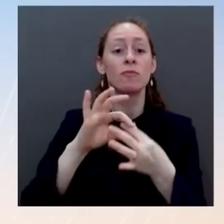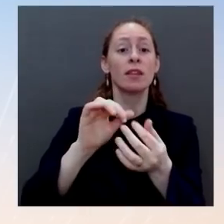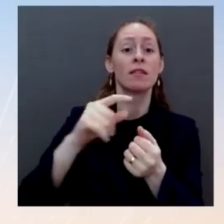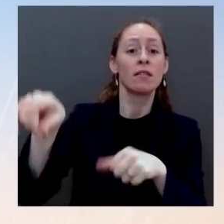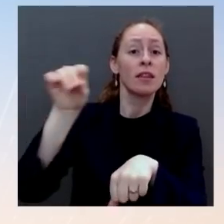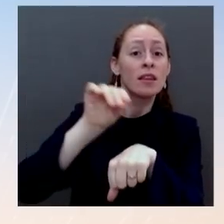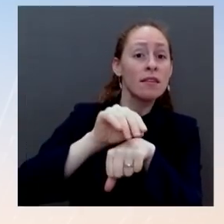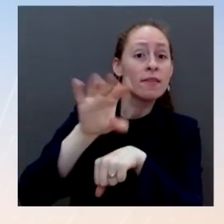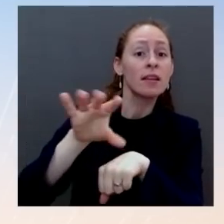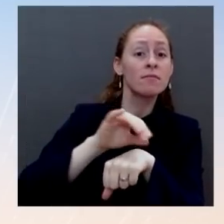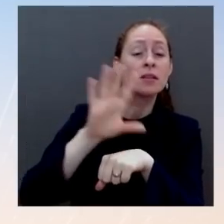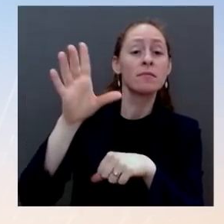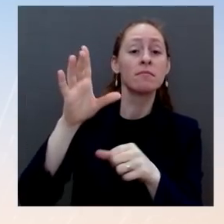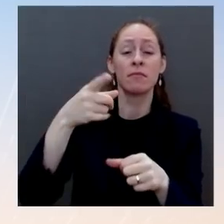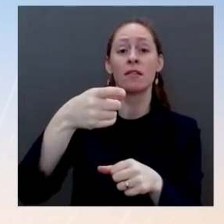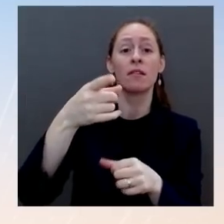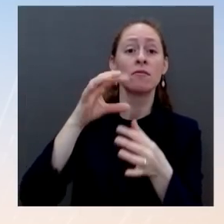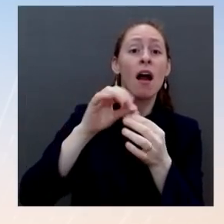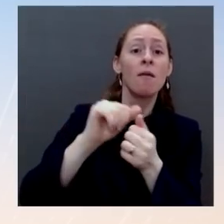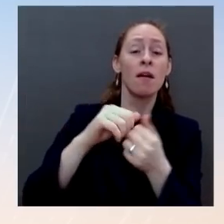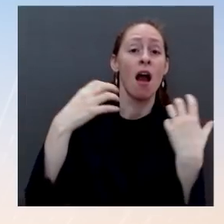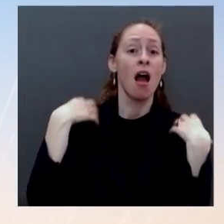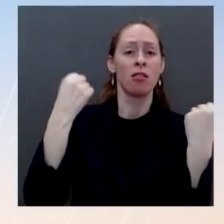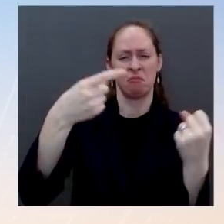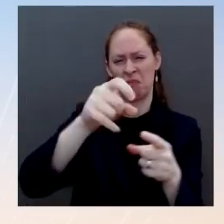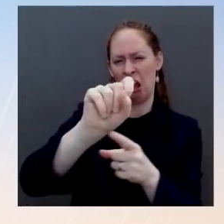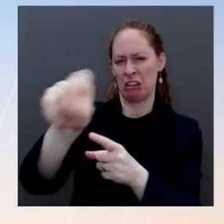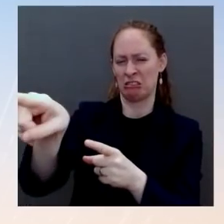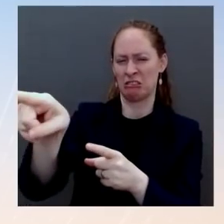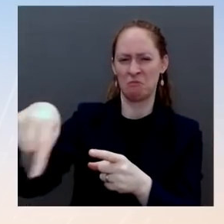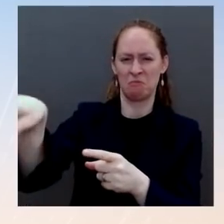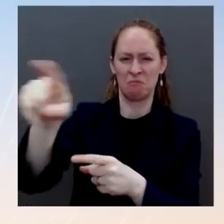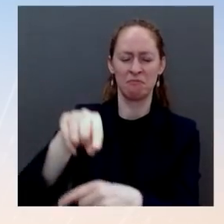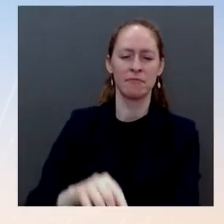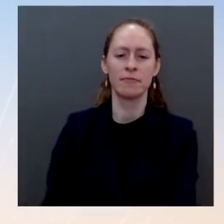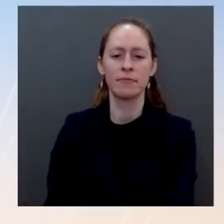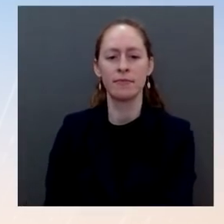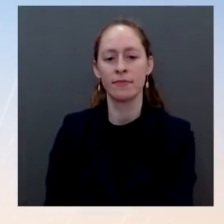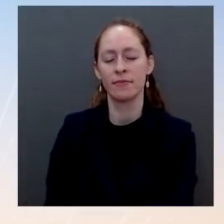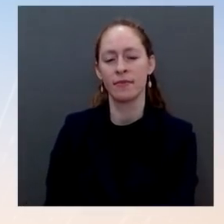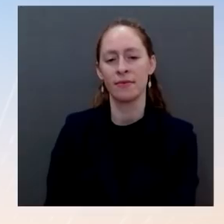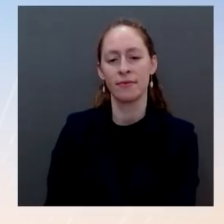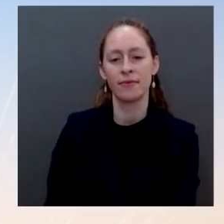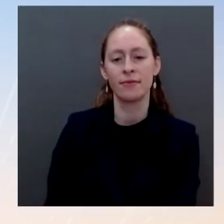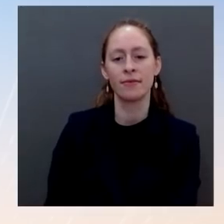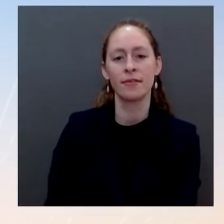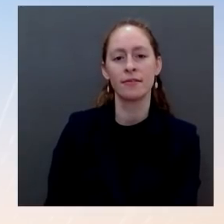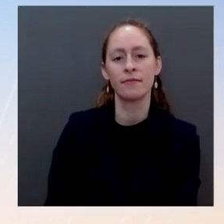on Darlene's question, does the President believe that COVID is here to stay? Ms. Psaki: Again, the President's goal